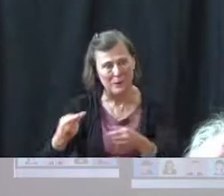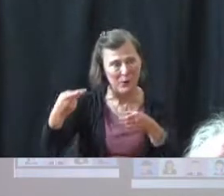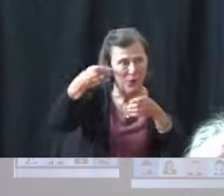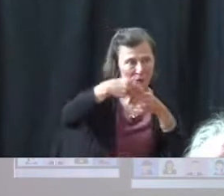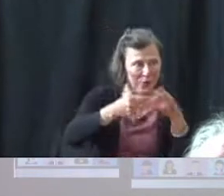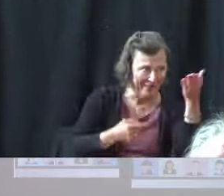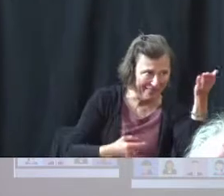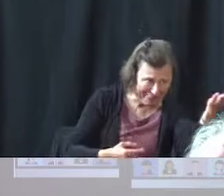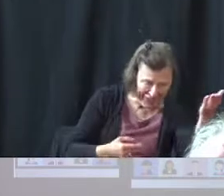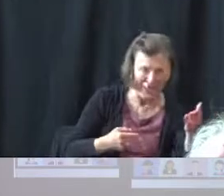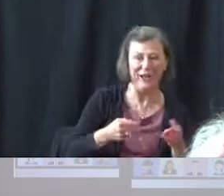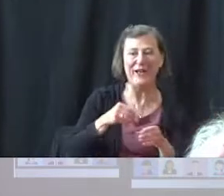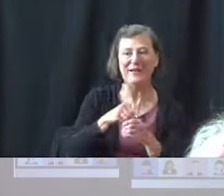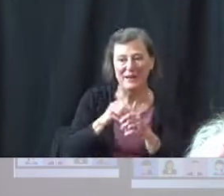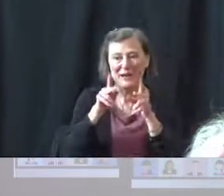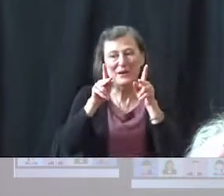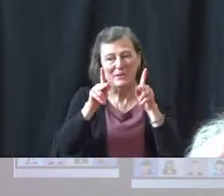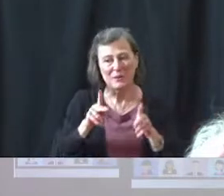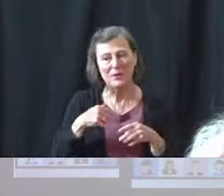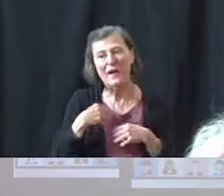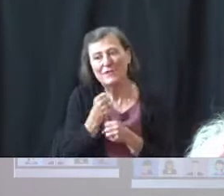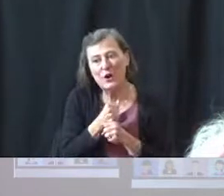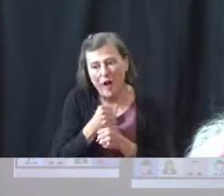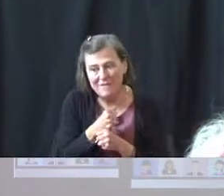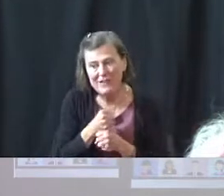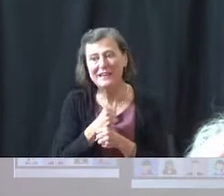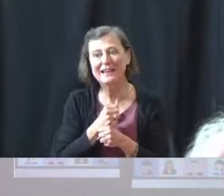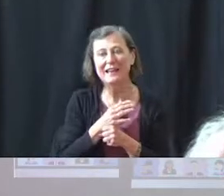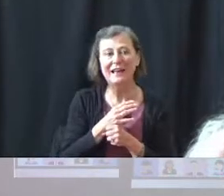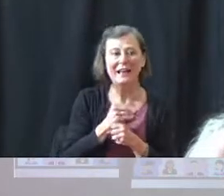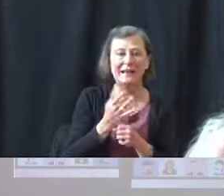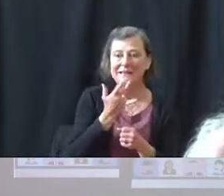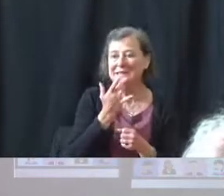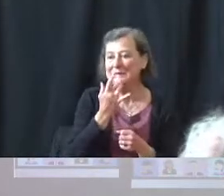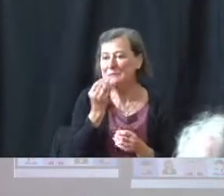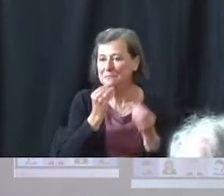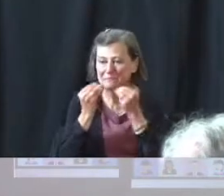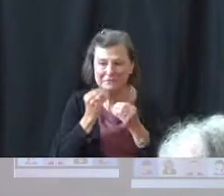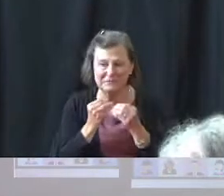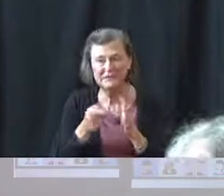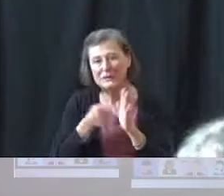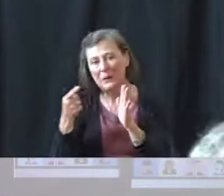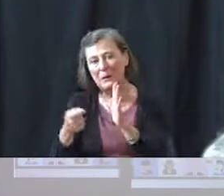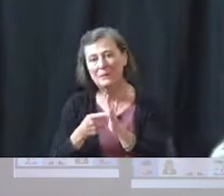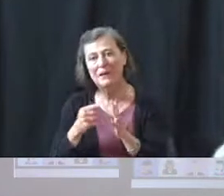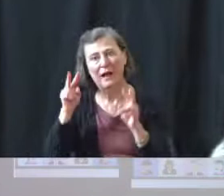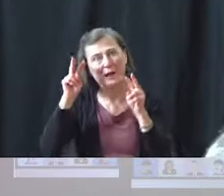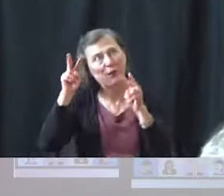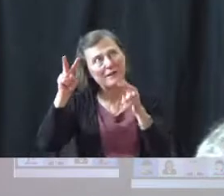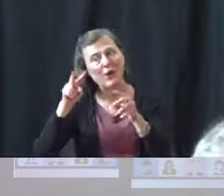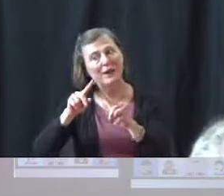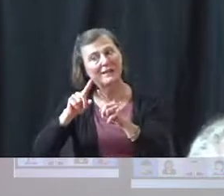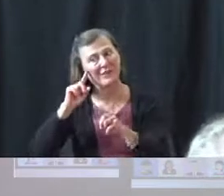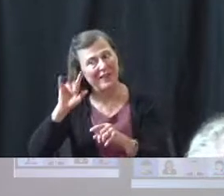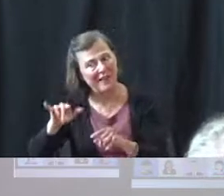in the social hall, where we have coffee and all sorts of tasty treats, often times. I look forward to that. But, we do have a Zoom fellowship hour.